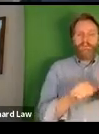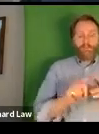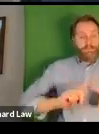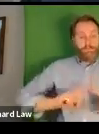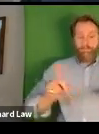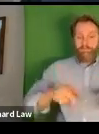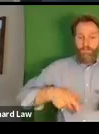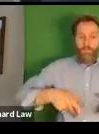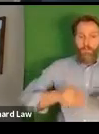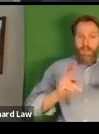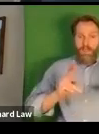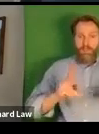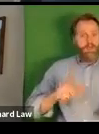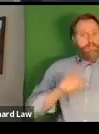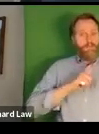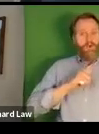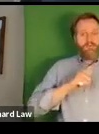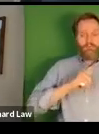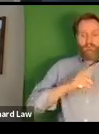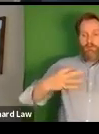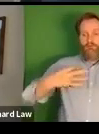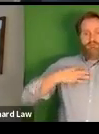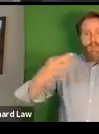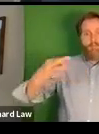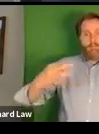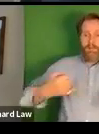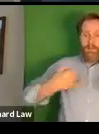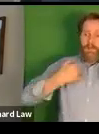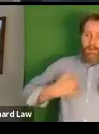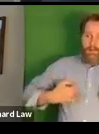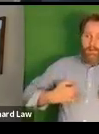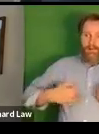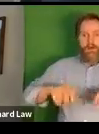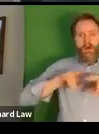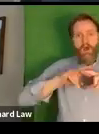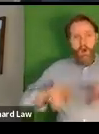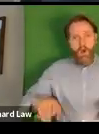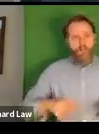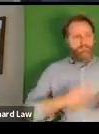are at home or potentially sick or shielding so it has been difficult for